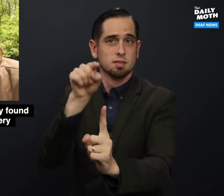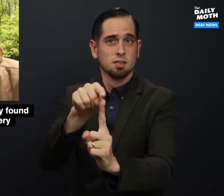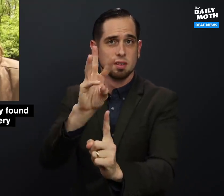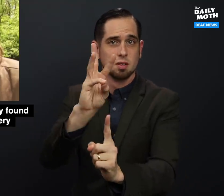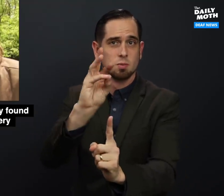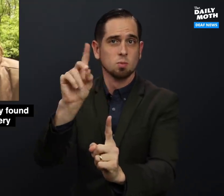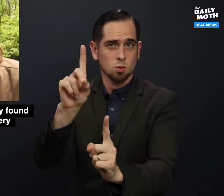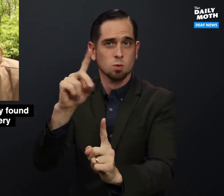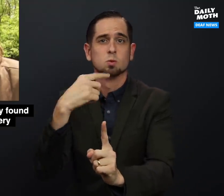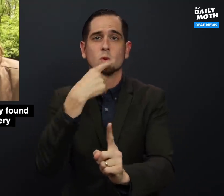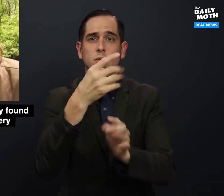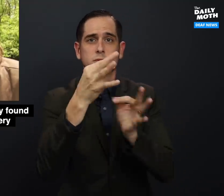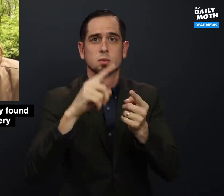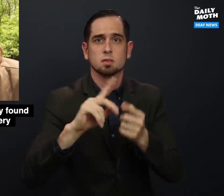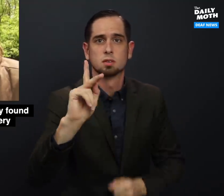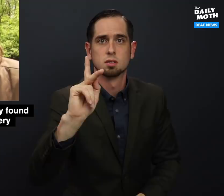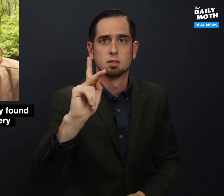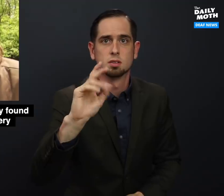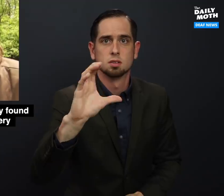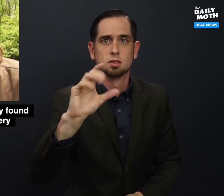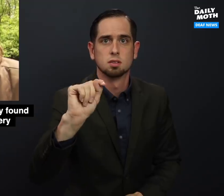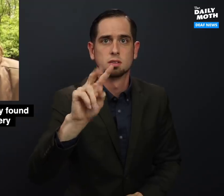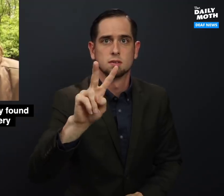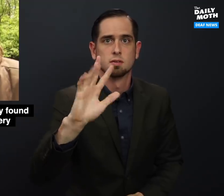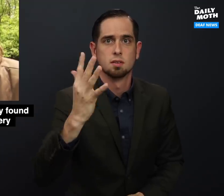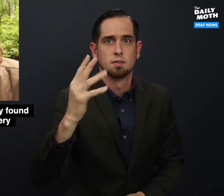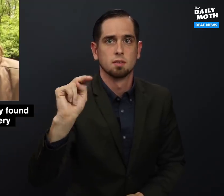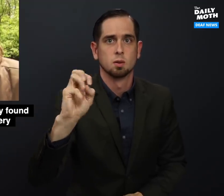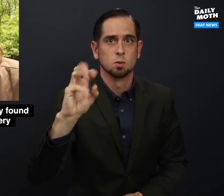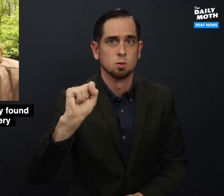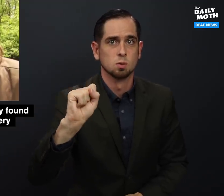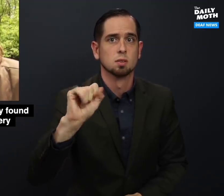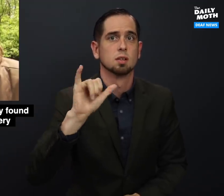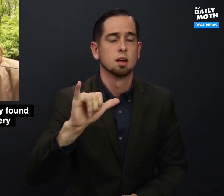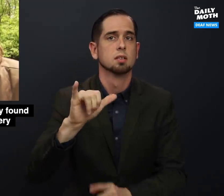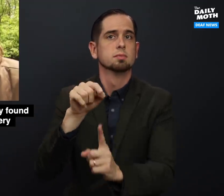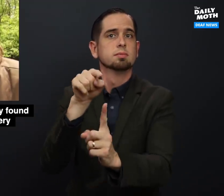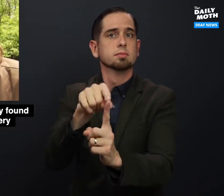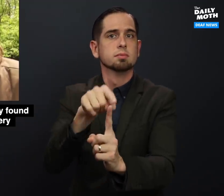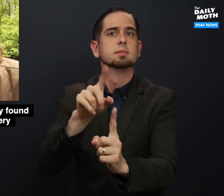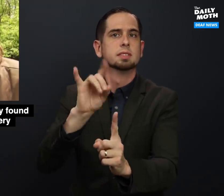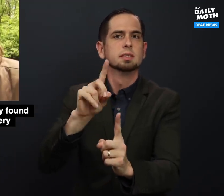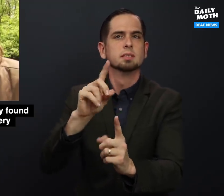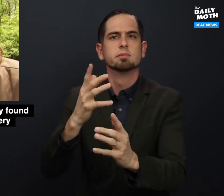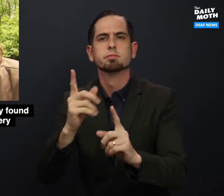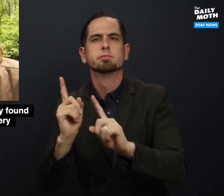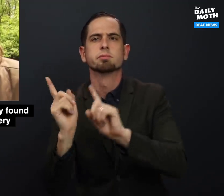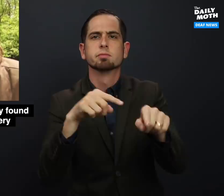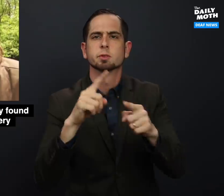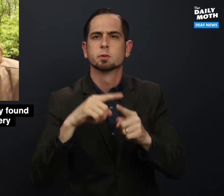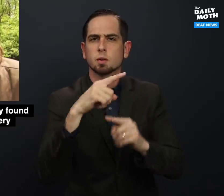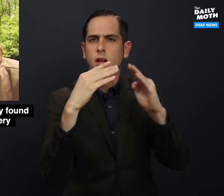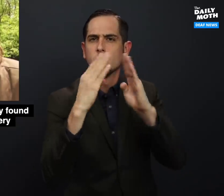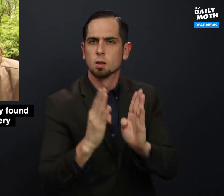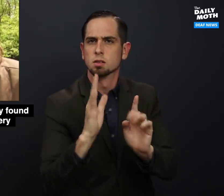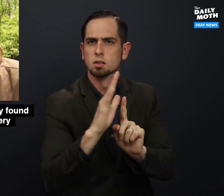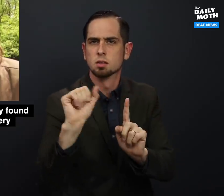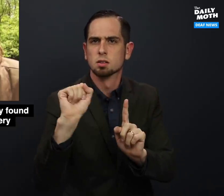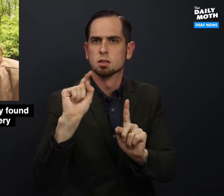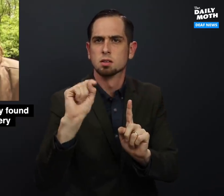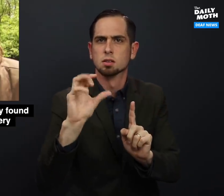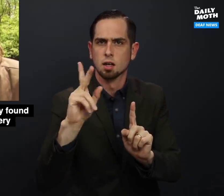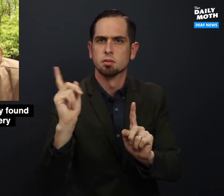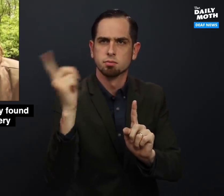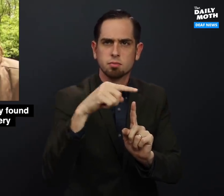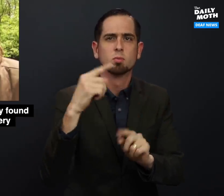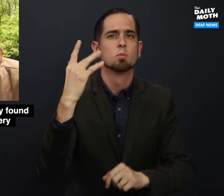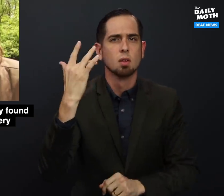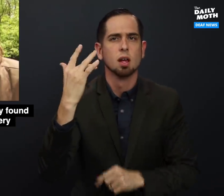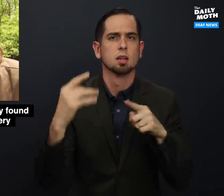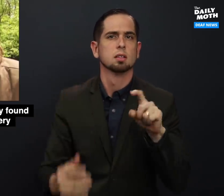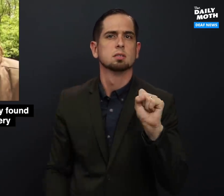Wood told KCTV 5 News that he went to Stock's house